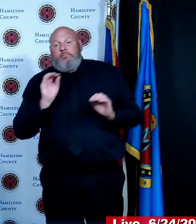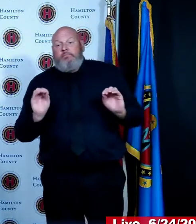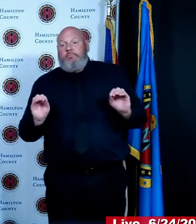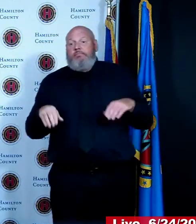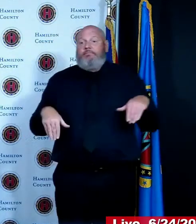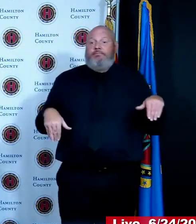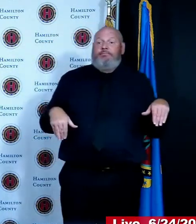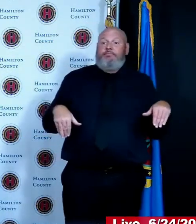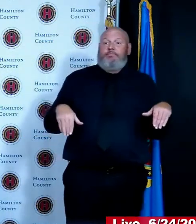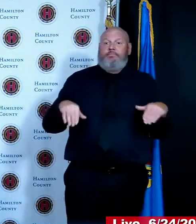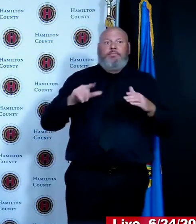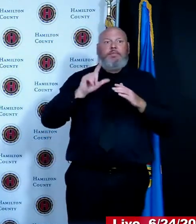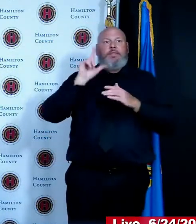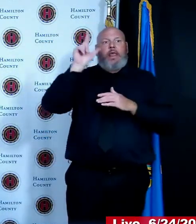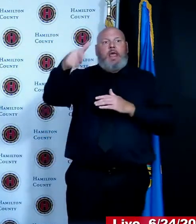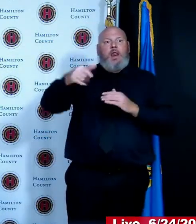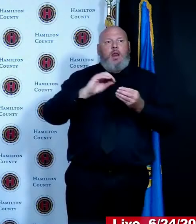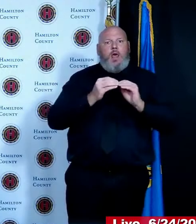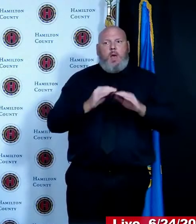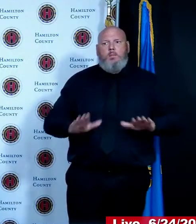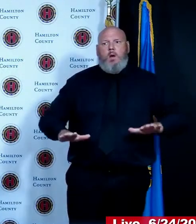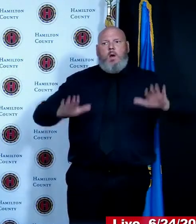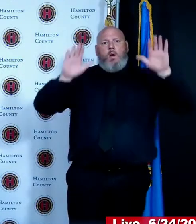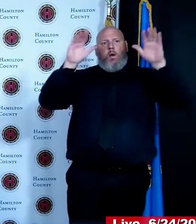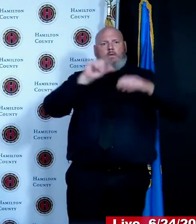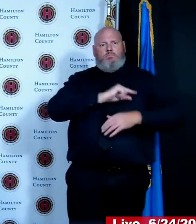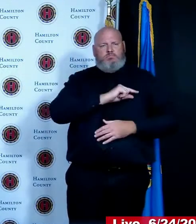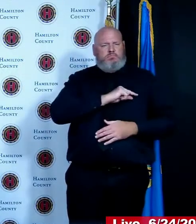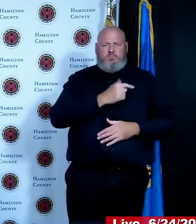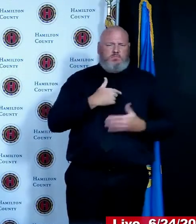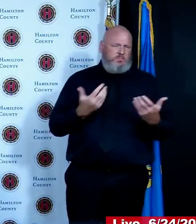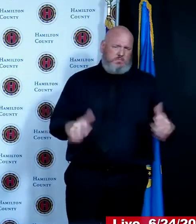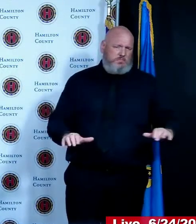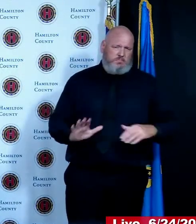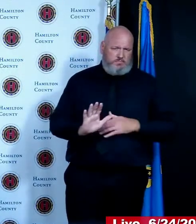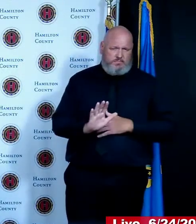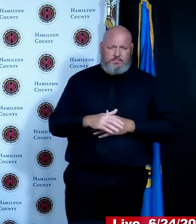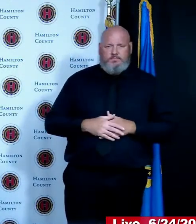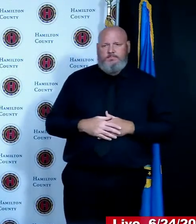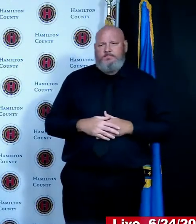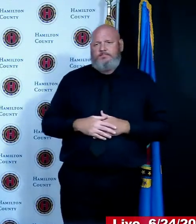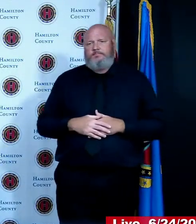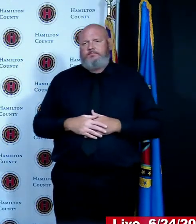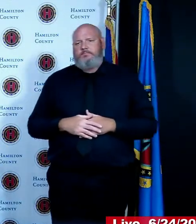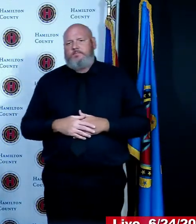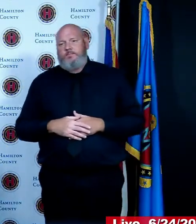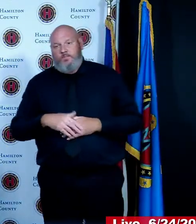having sounded you know the bell to say hey everybody remember how to keep